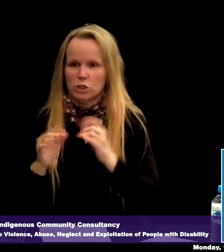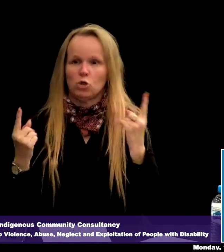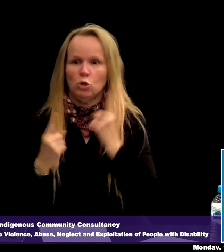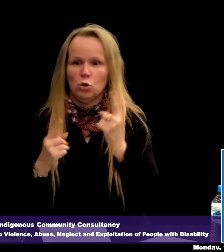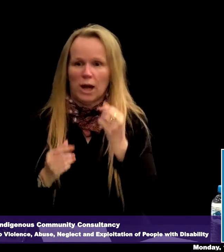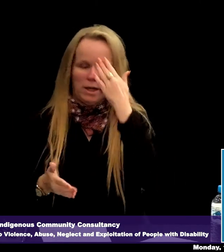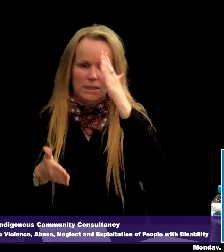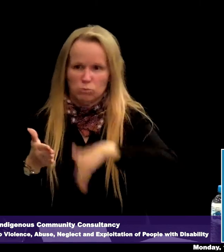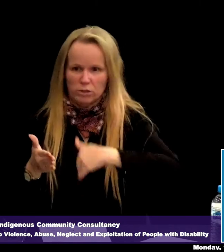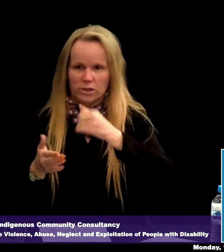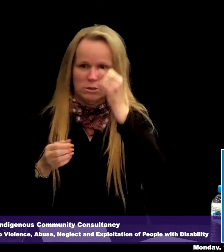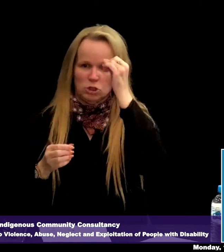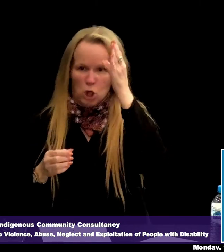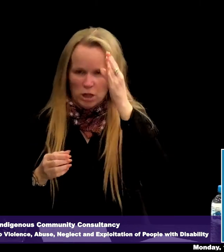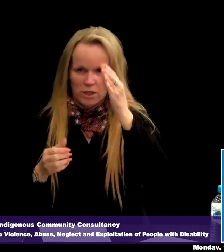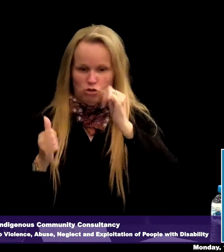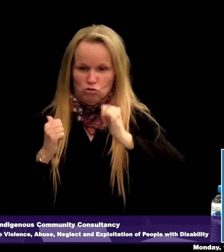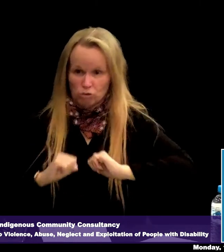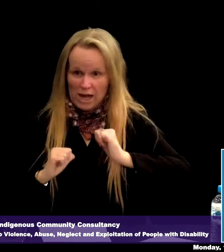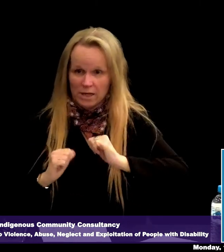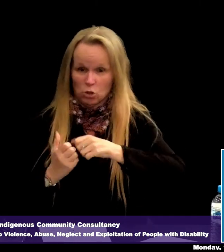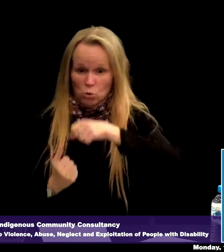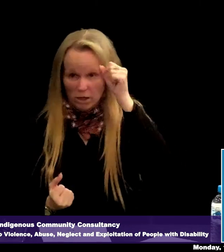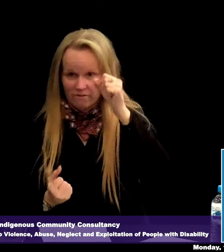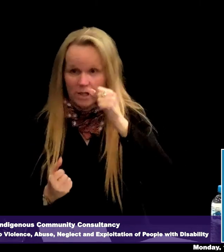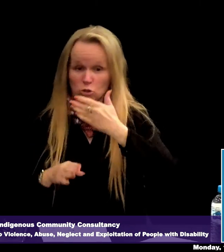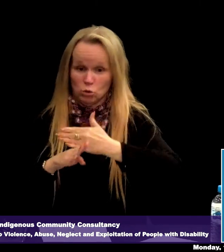interpreters available who are experienced and knowledgeable and well trained and